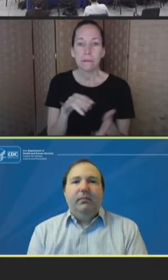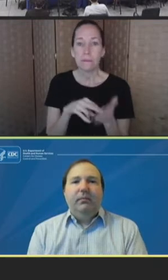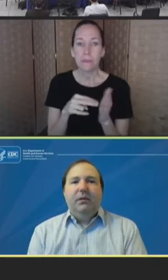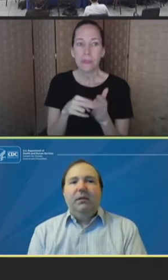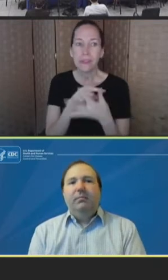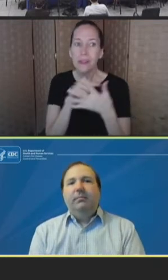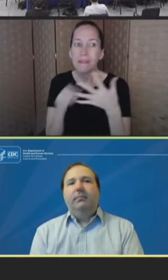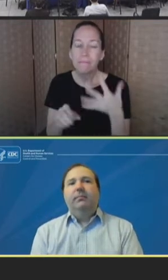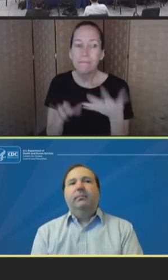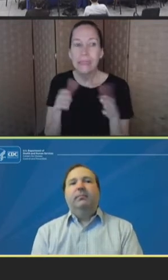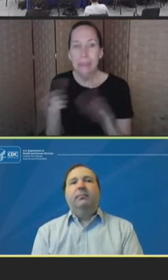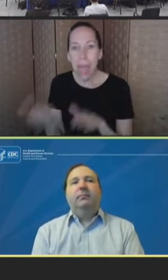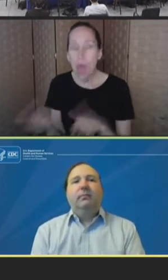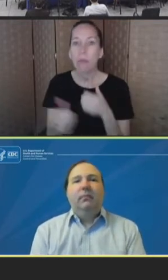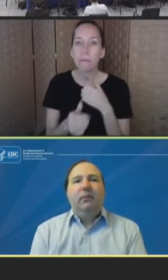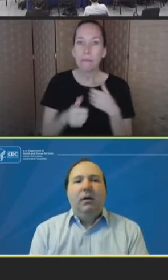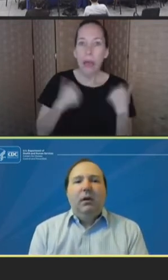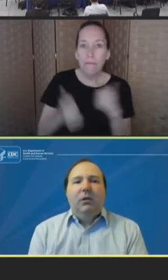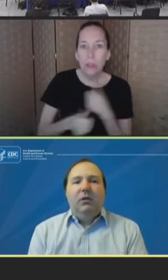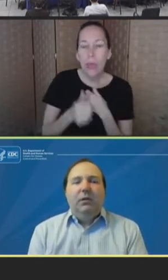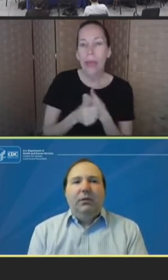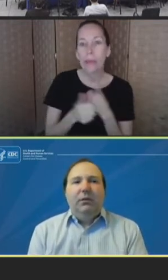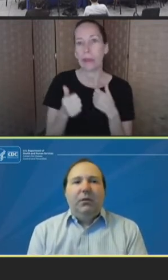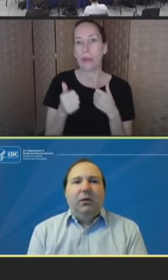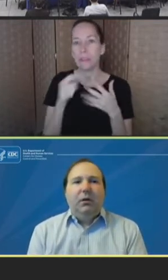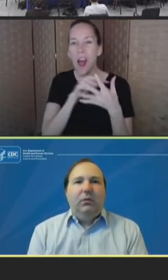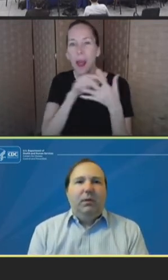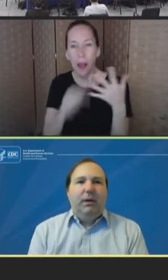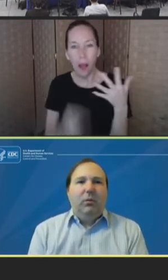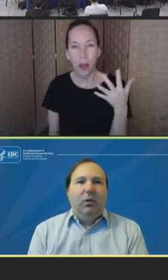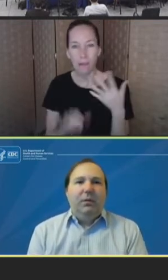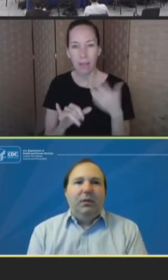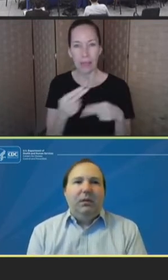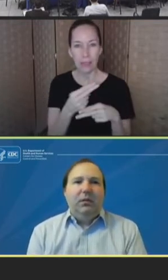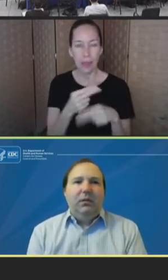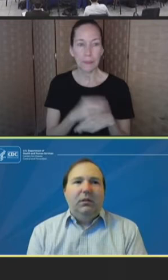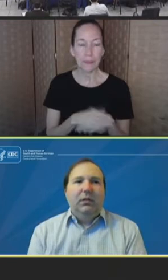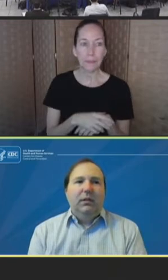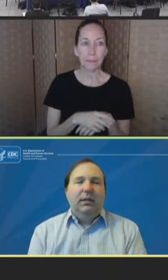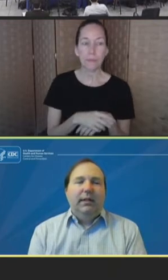Next slide. So now to just talk a little bit about what we've seen so far today,